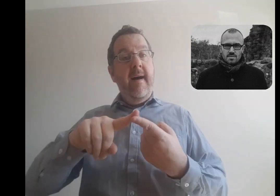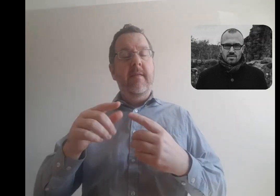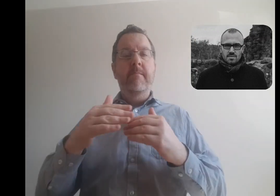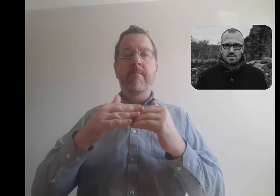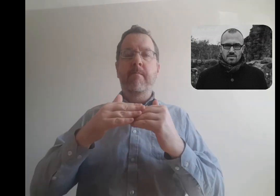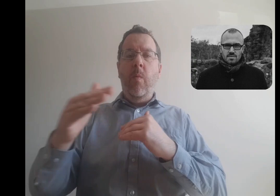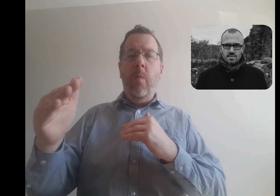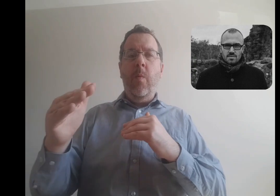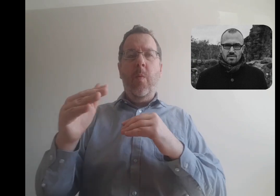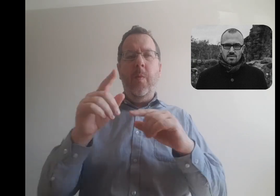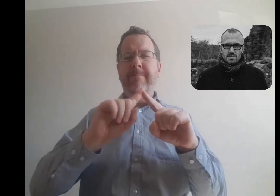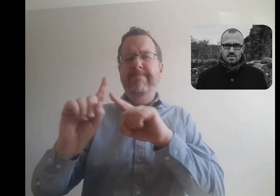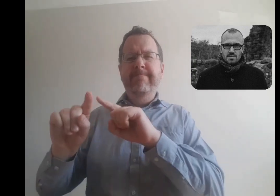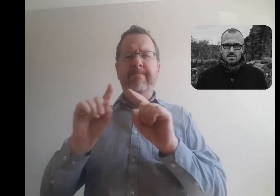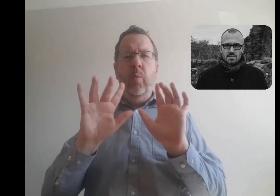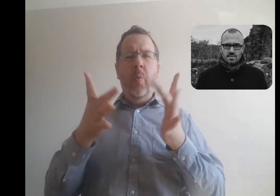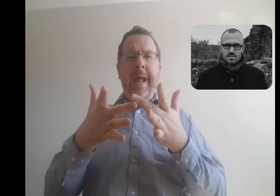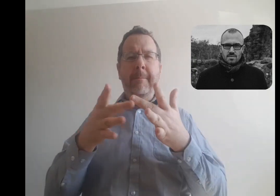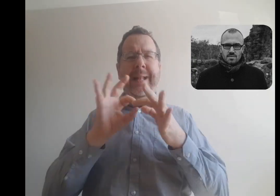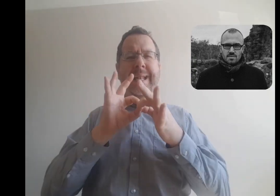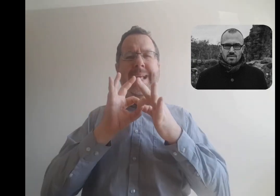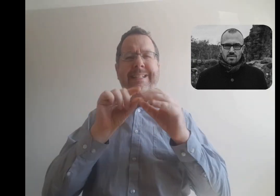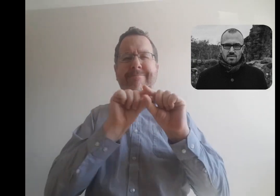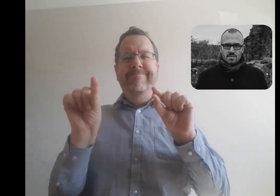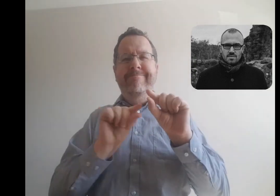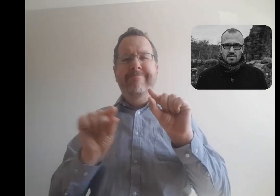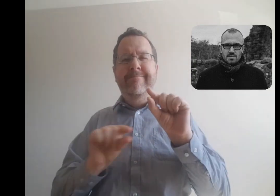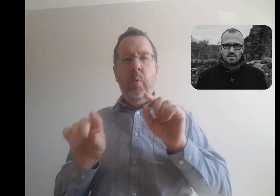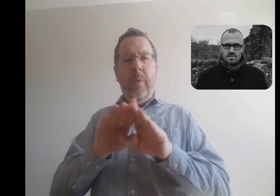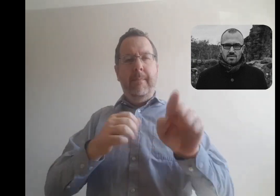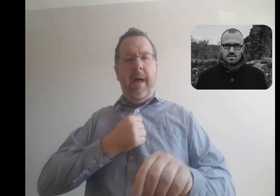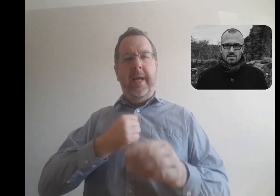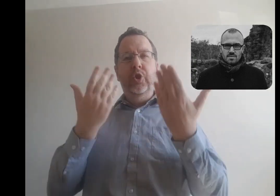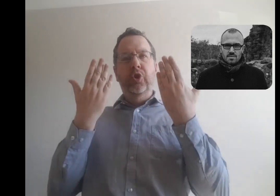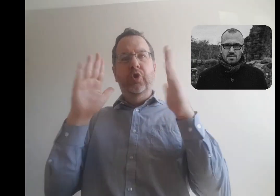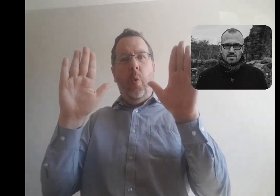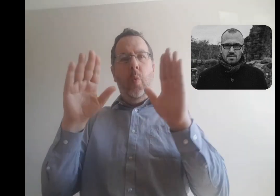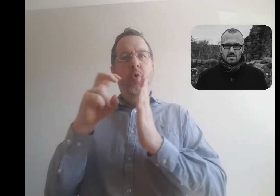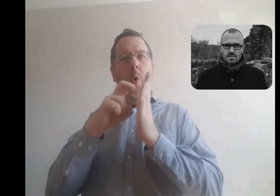There's also a more extensive list of links in the show notes that accompany this episode.